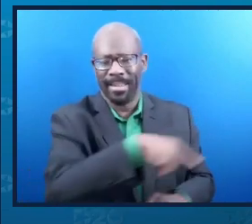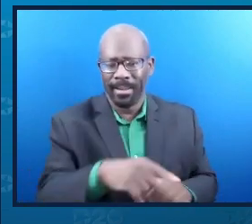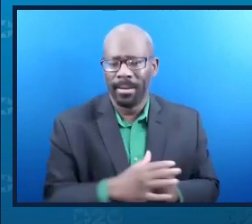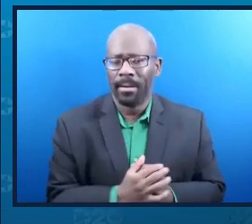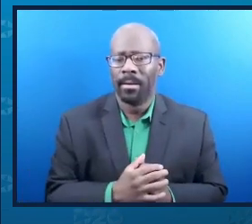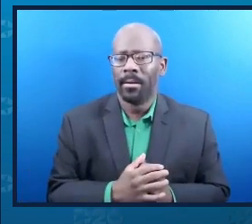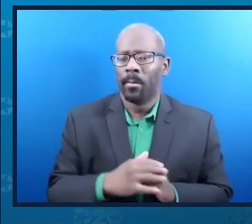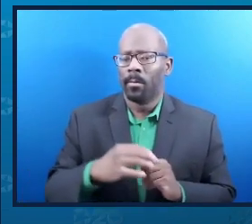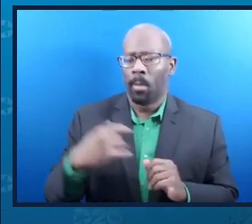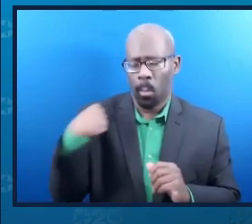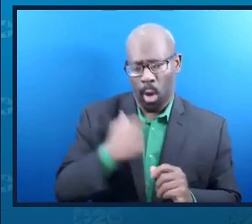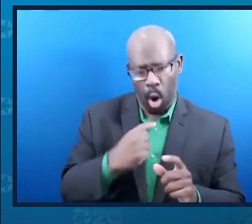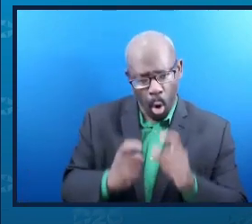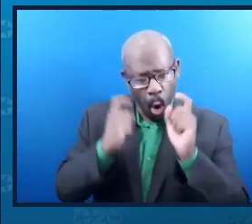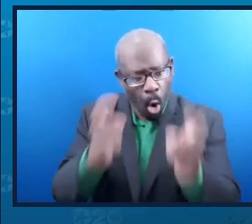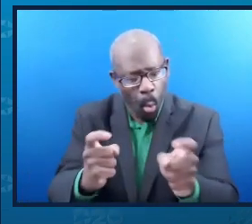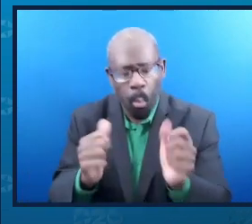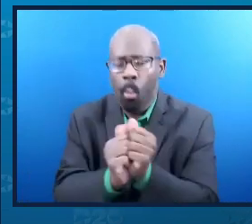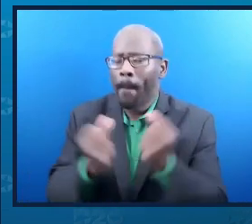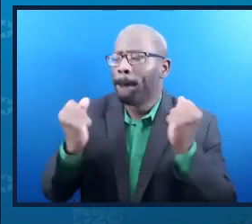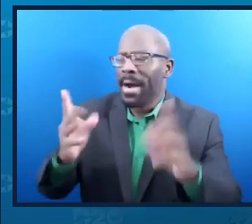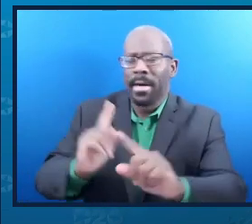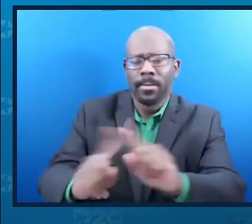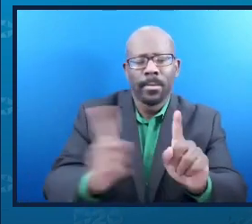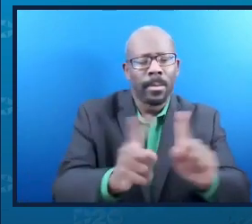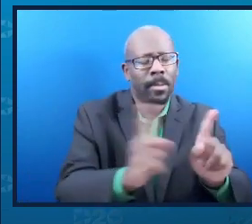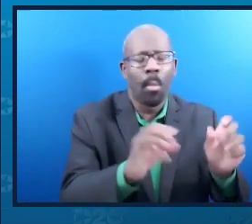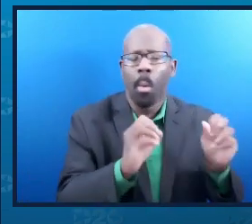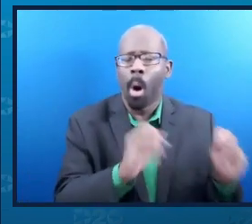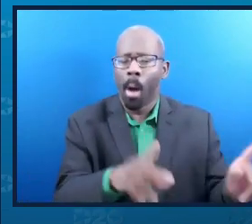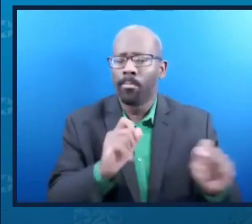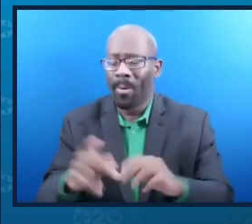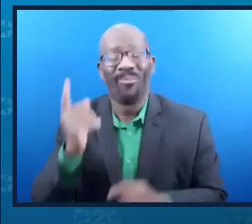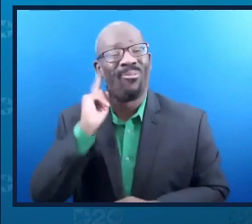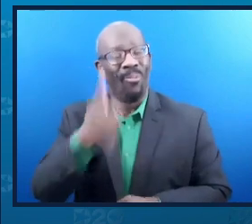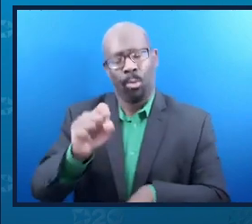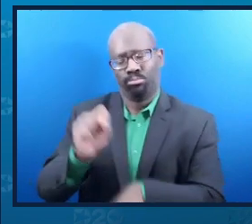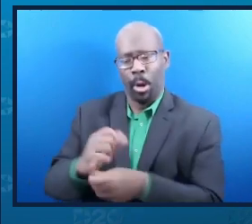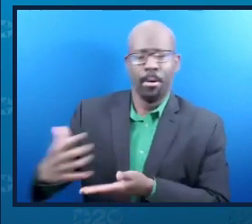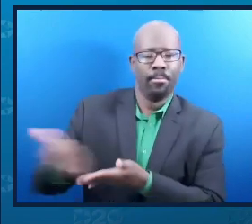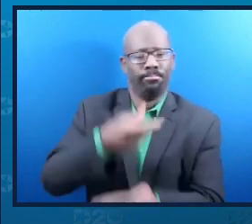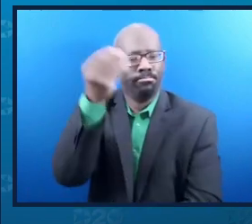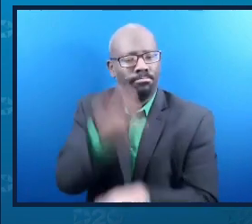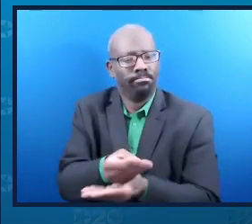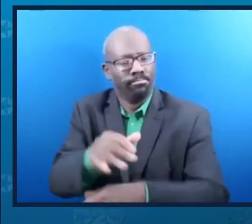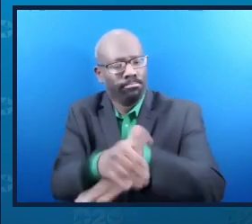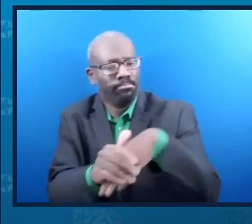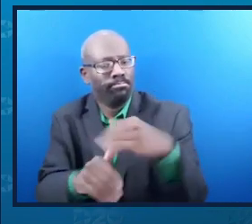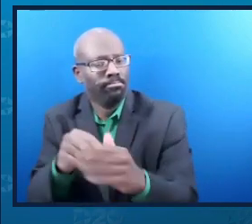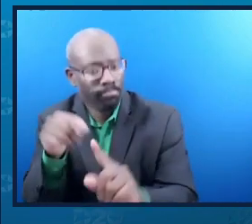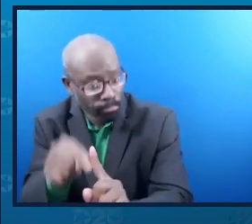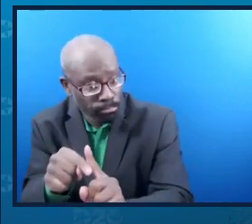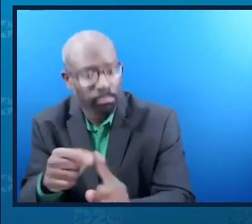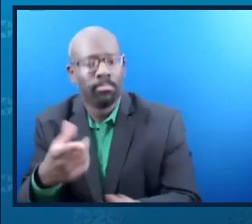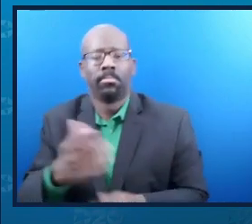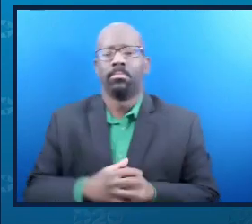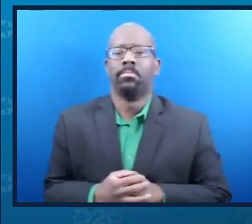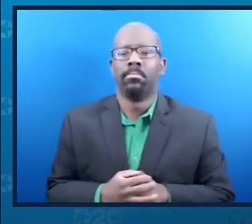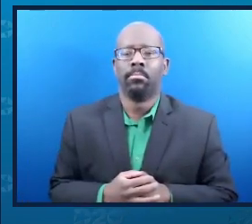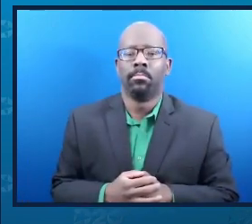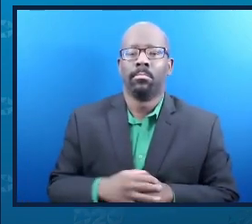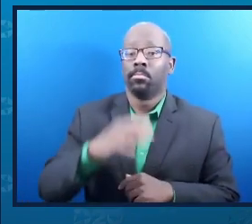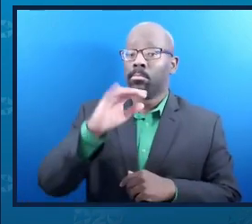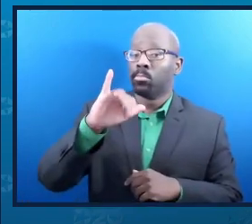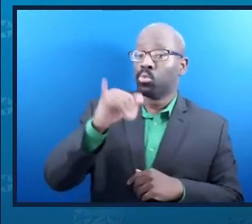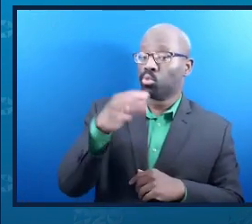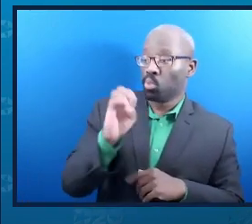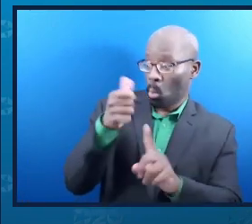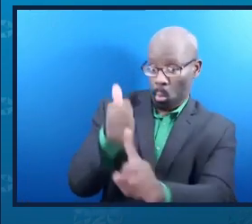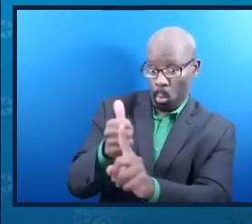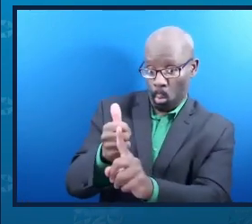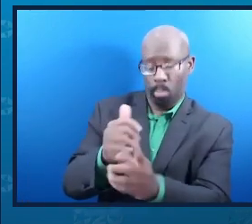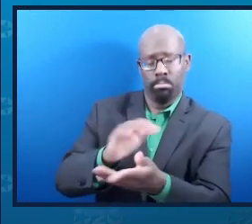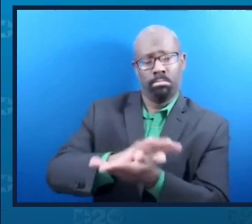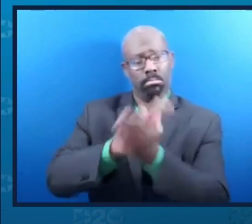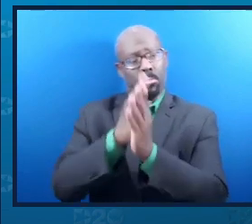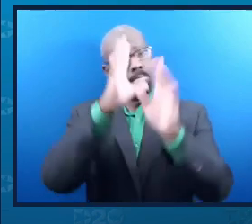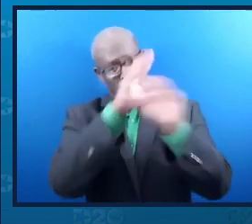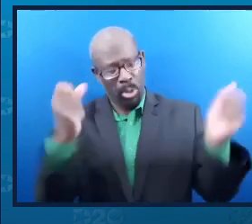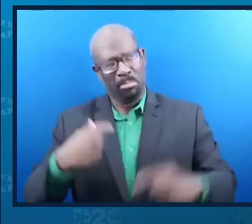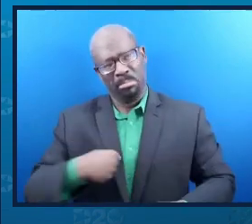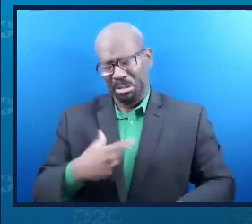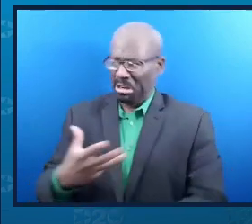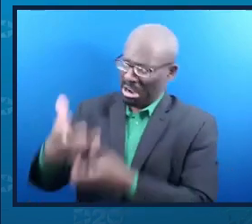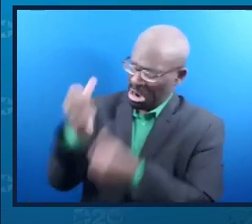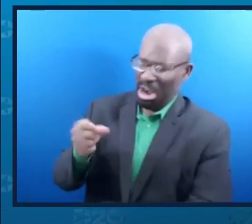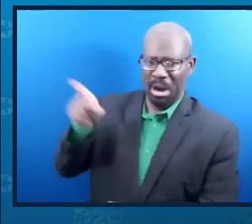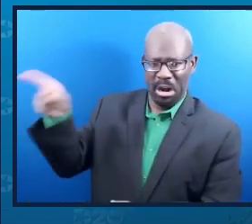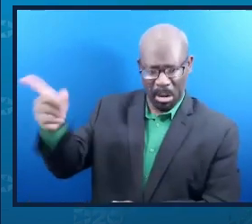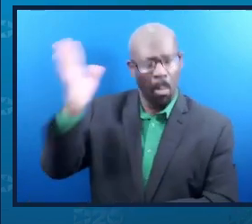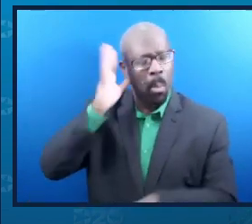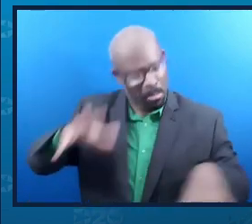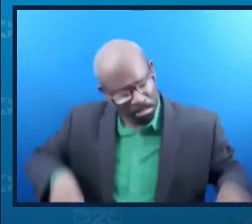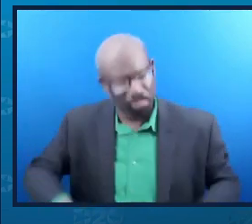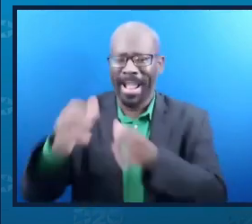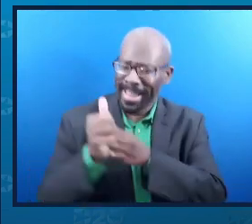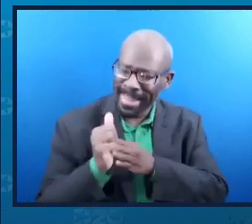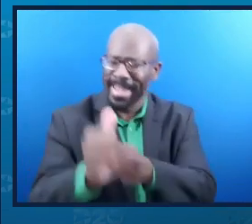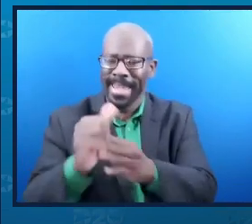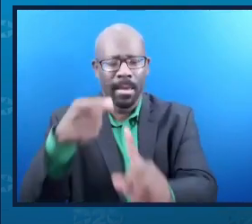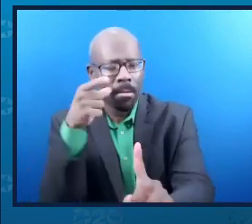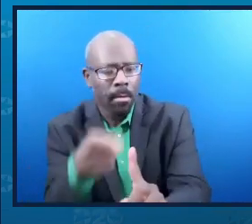PRESIDENT JOE BIDEN WILL TAKE US